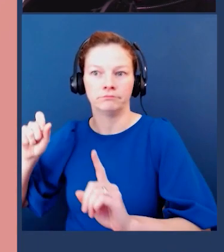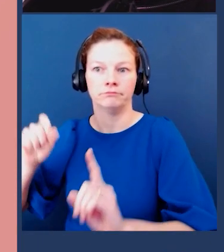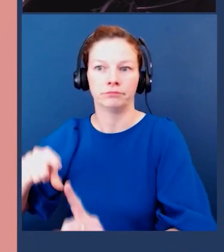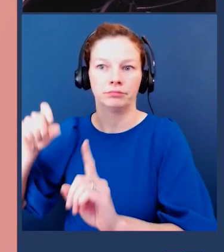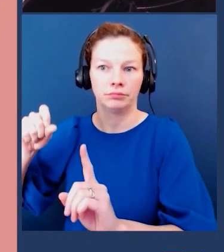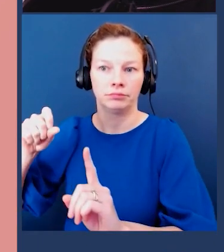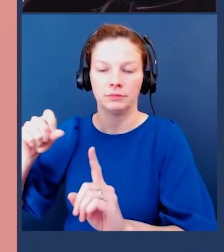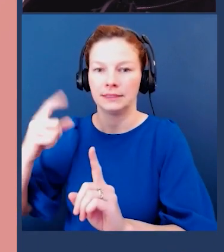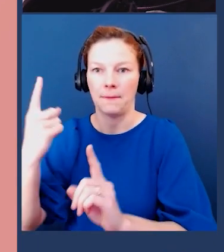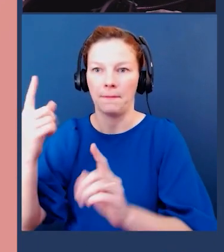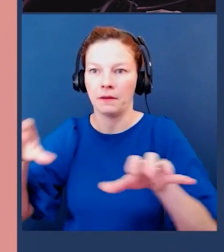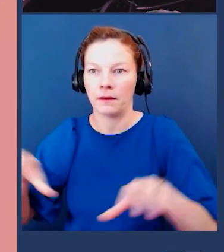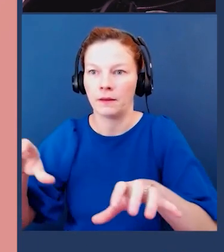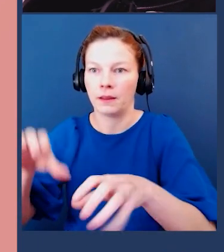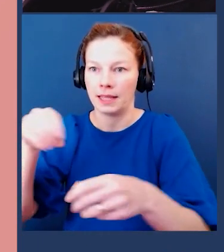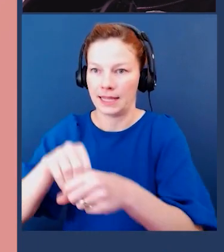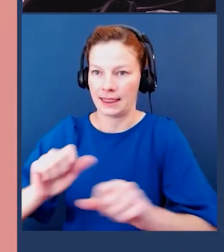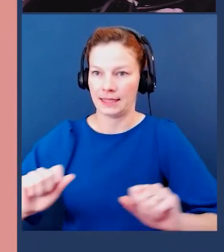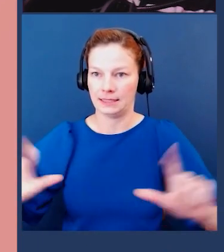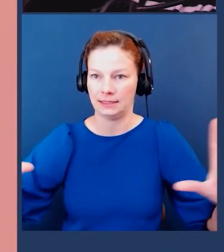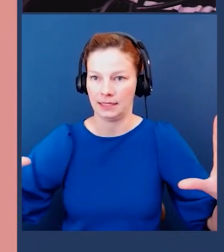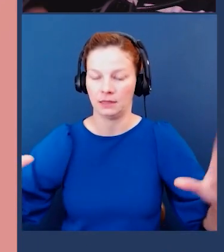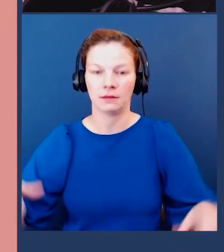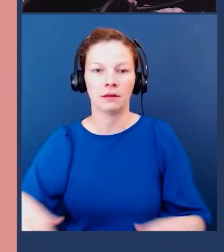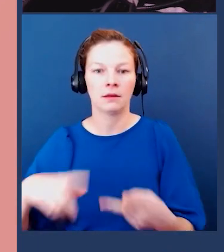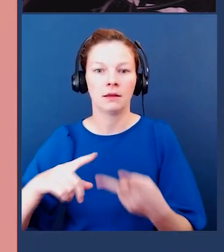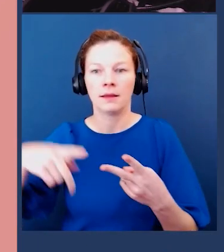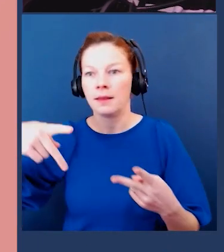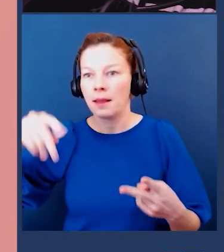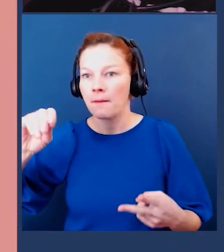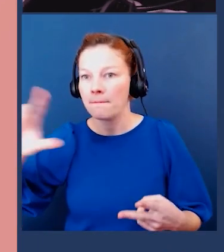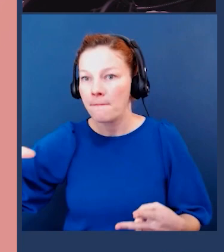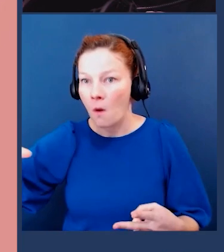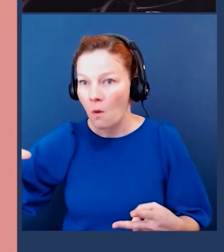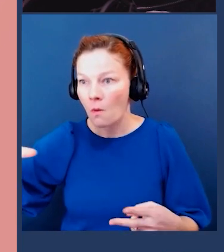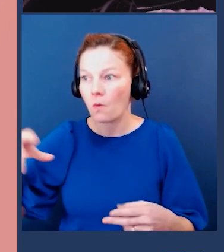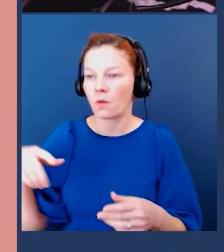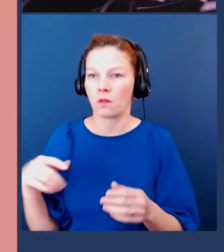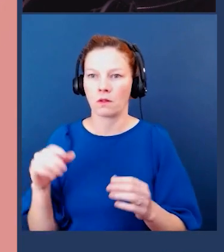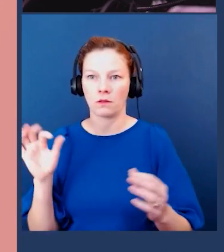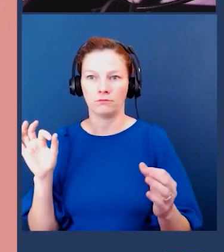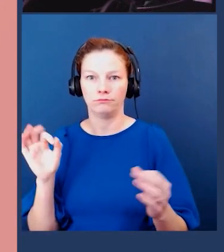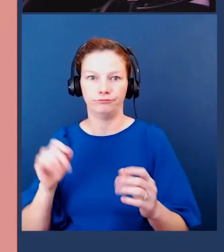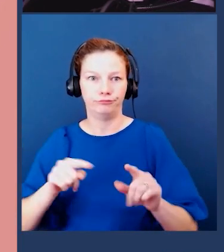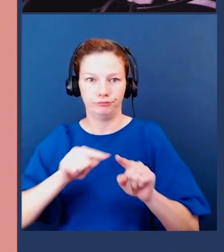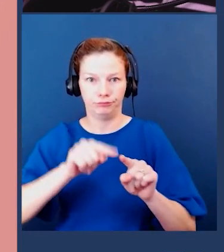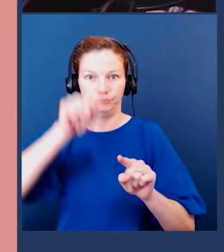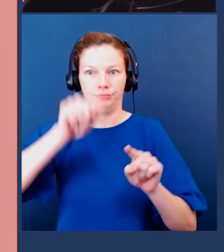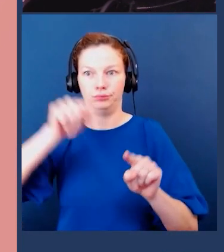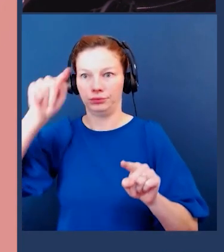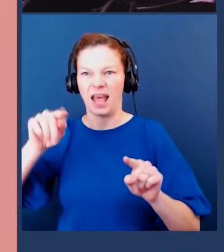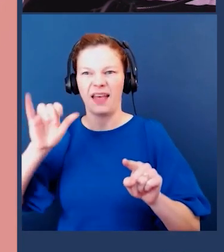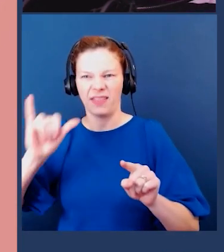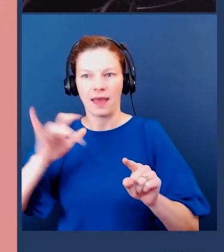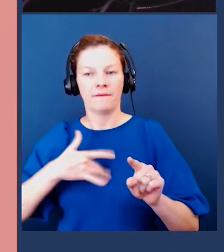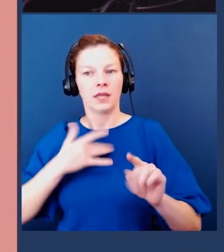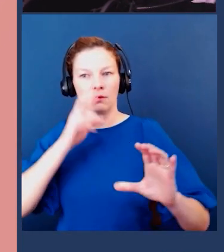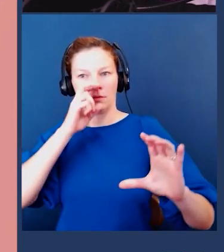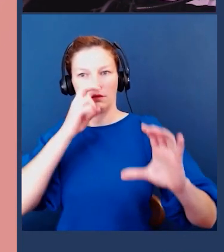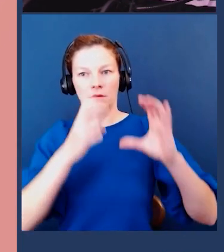ability to have poll and whatnot. So kind of that huge immersion specifically. So just to be sure you understand the structure,